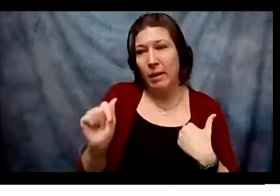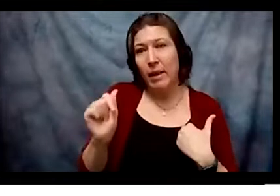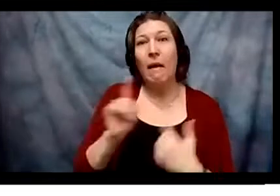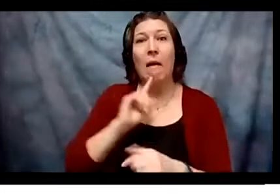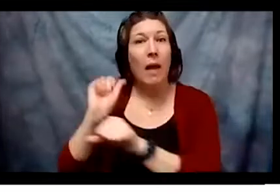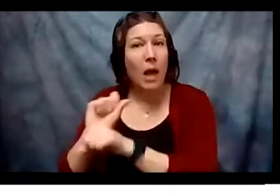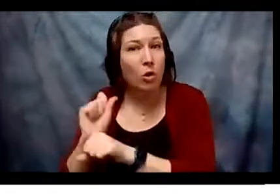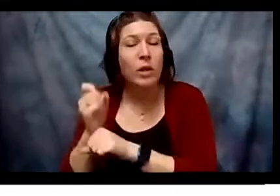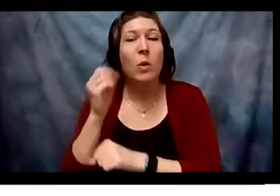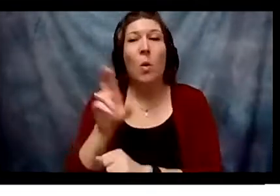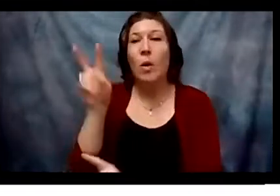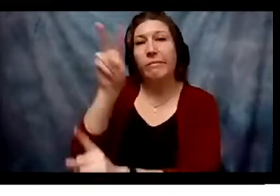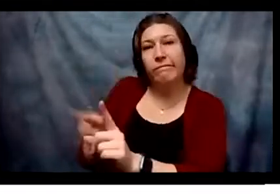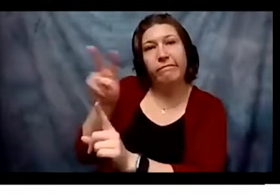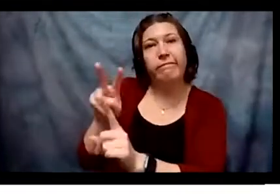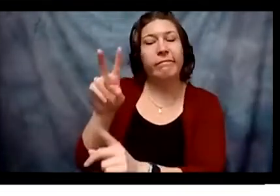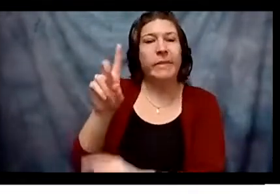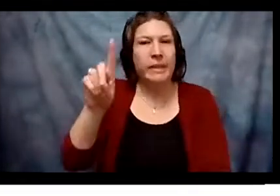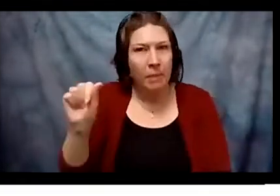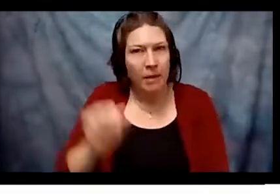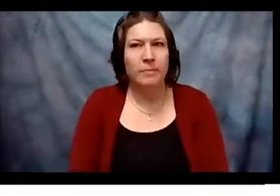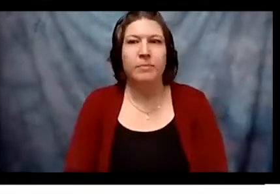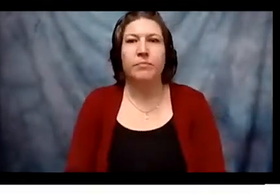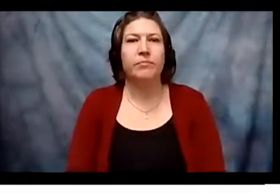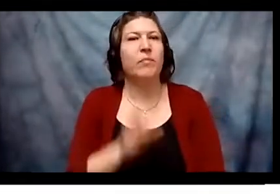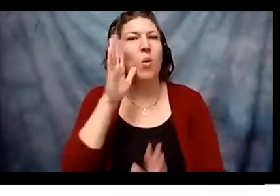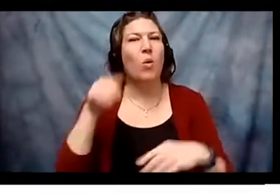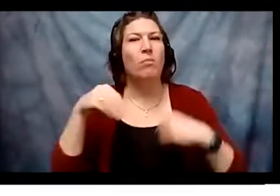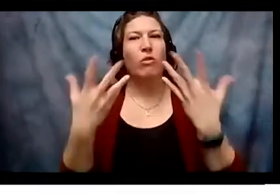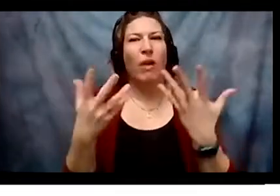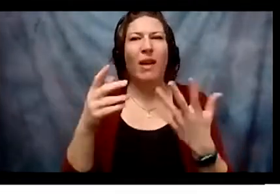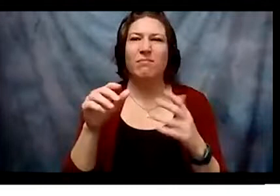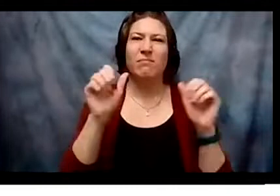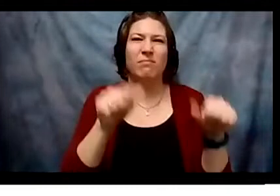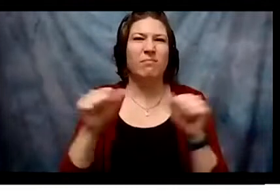Rebecca will now provide everyone with many examples of ableism.